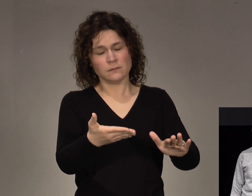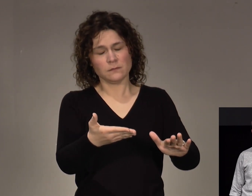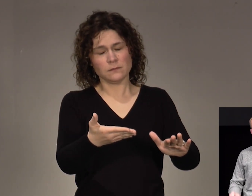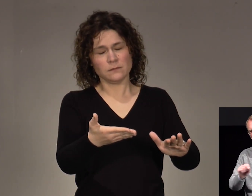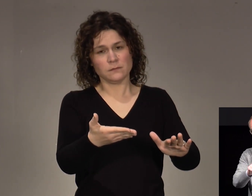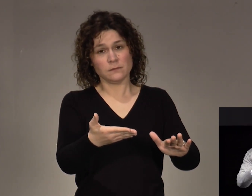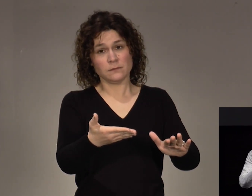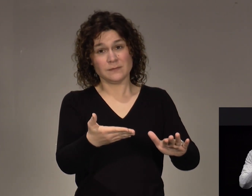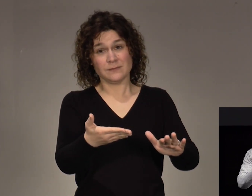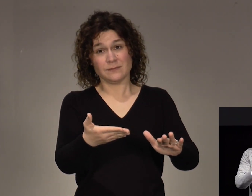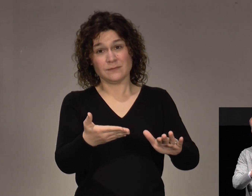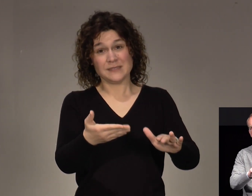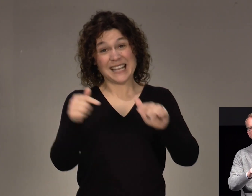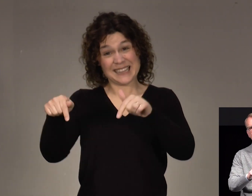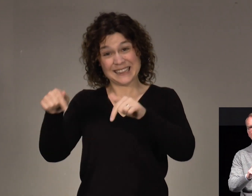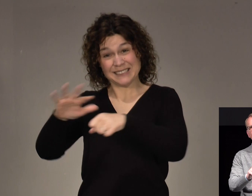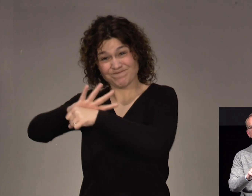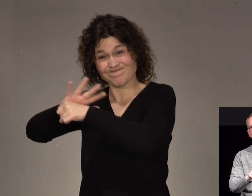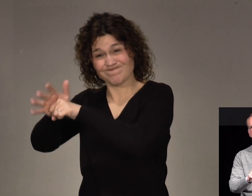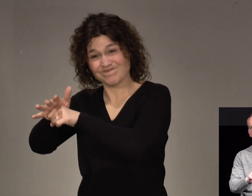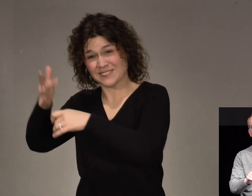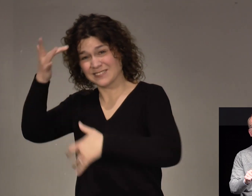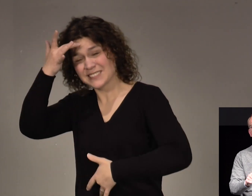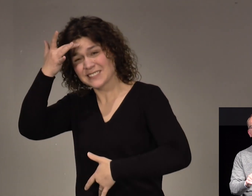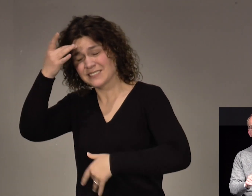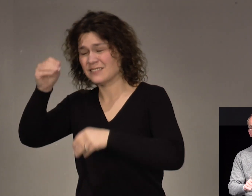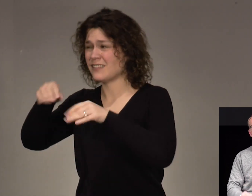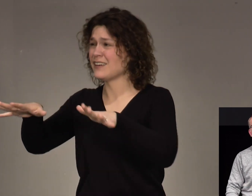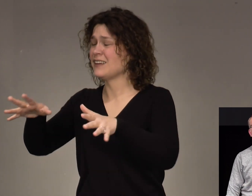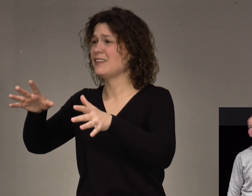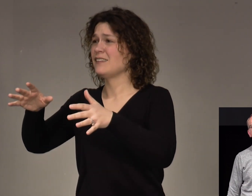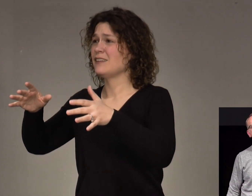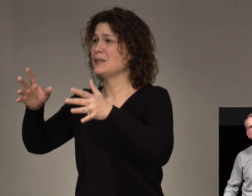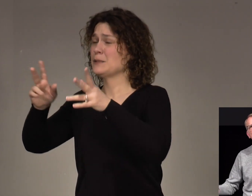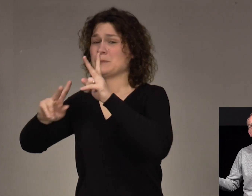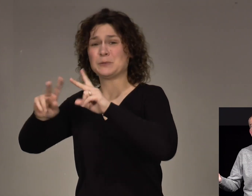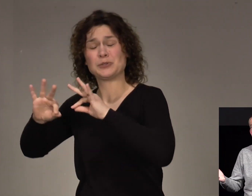And in this particular virus, loved ones and friends, I mean they couldn't even--